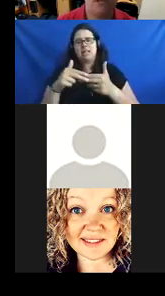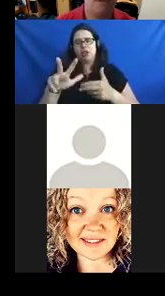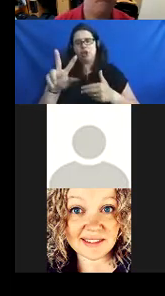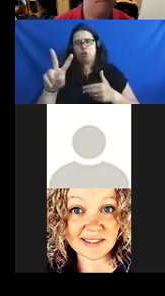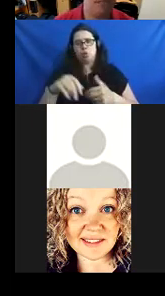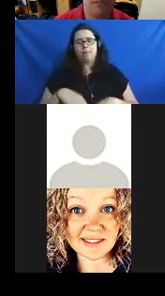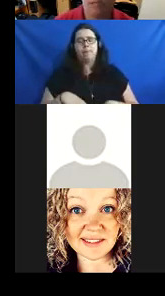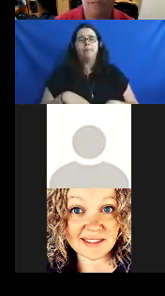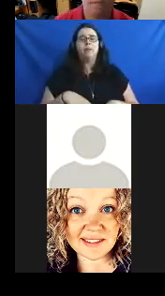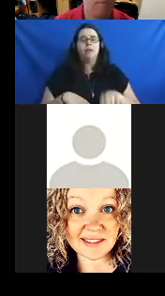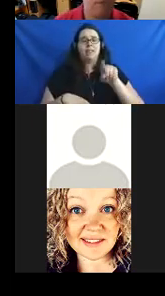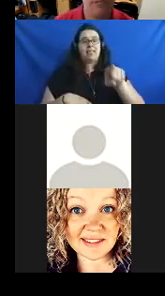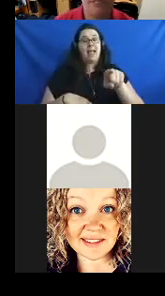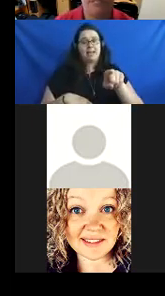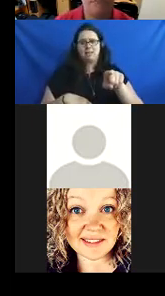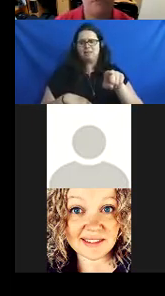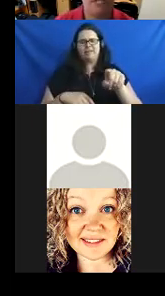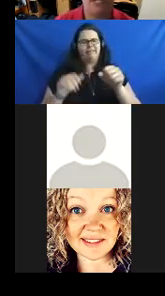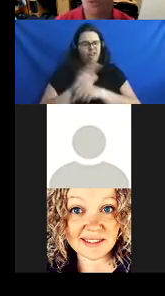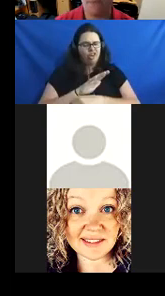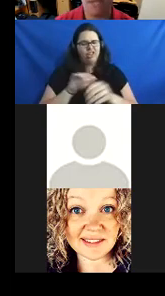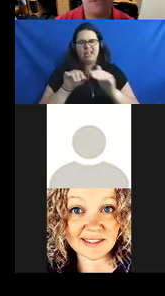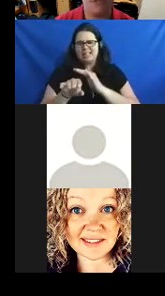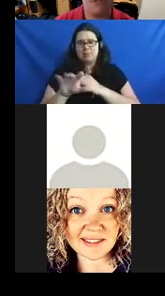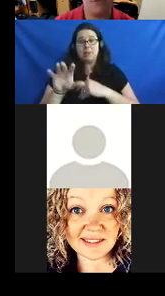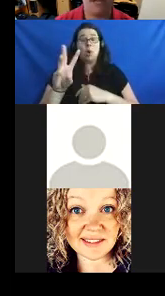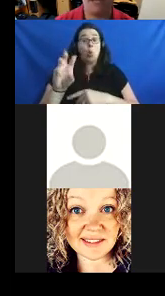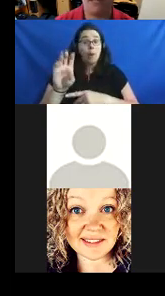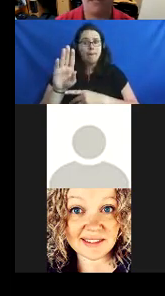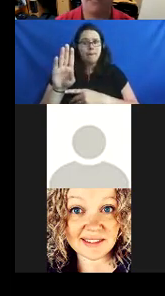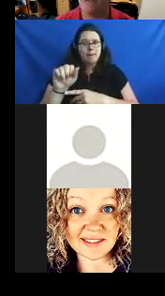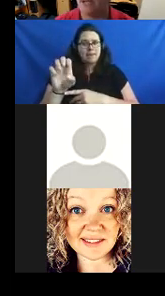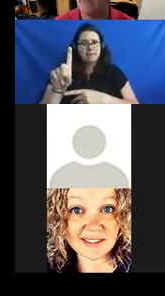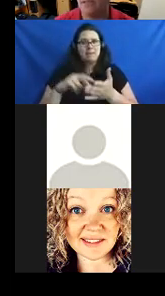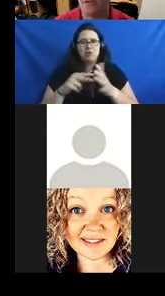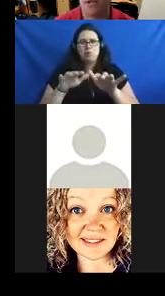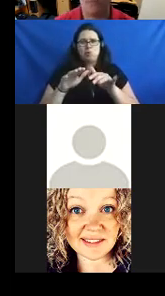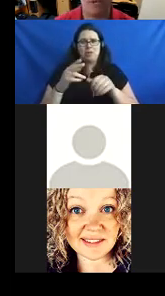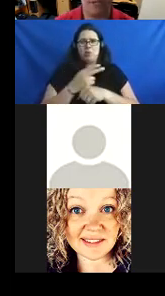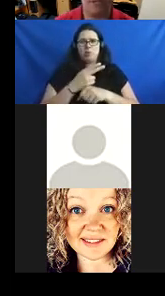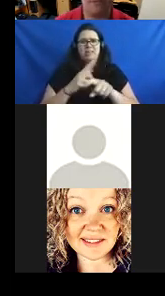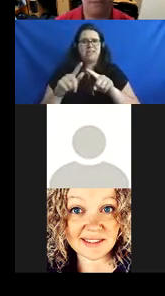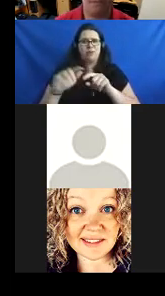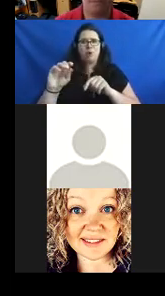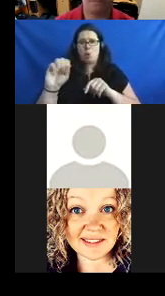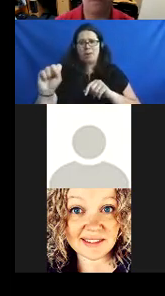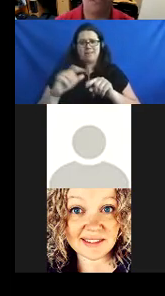THAT ONE IS FULLY IT ACCESSIBLE AND IT'S WEB BASED. YOU COULD ACCESS IT ON DIFFERENT OPERATING SYSTEMS.